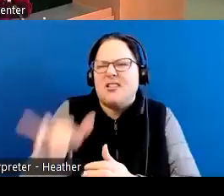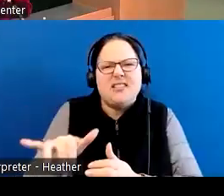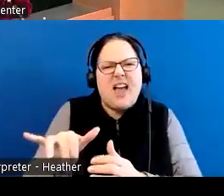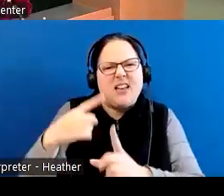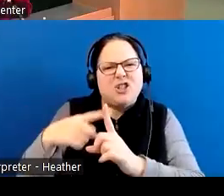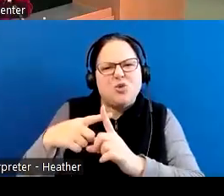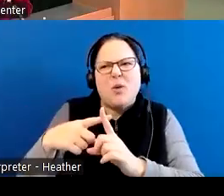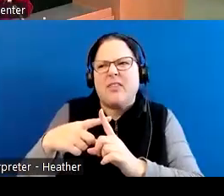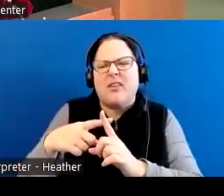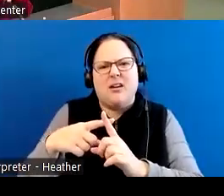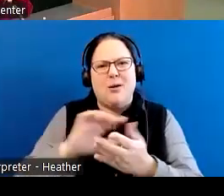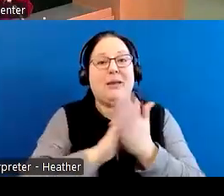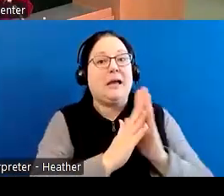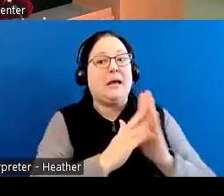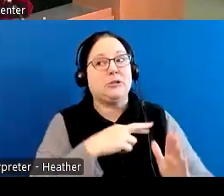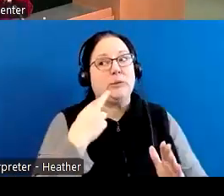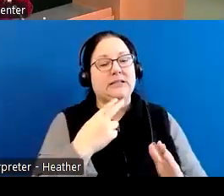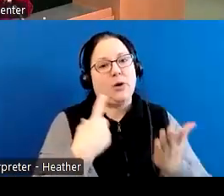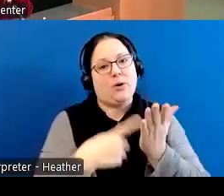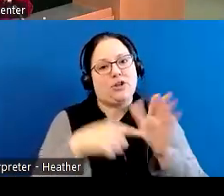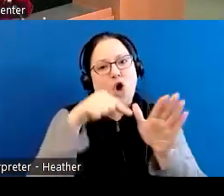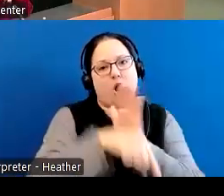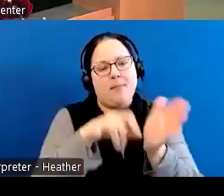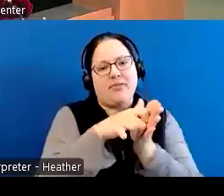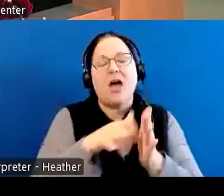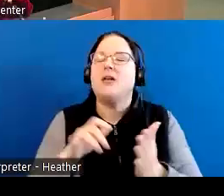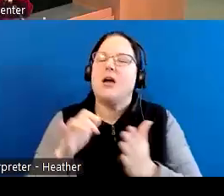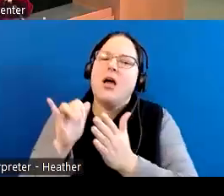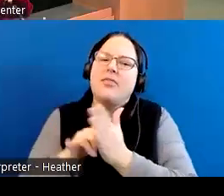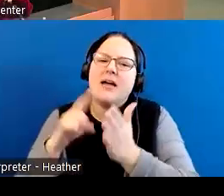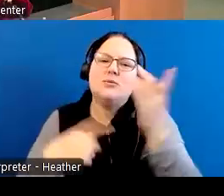then we talk about in a family session? And that's what has been happening in RSP sessions and other